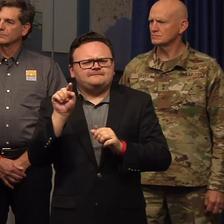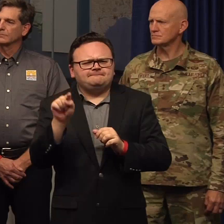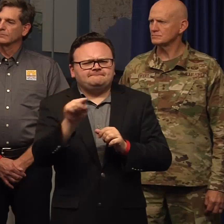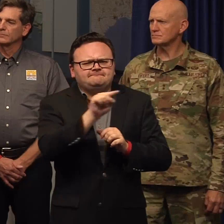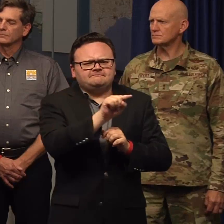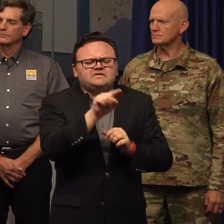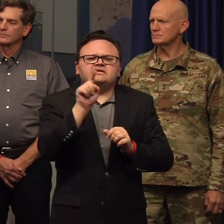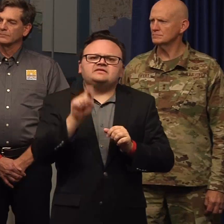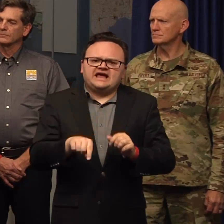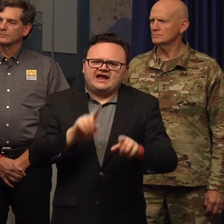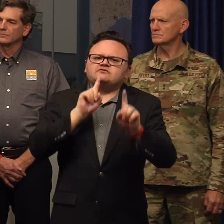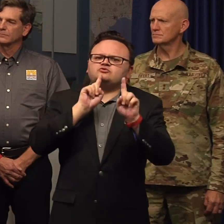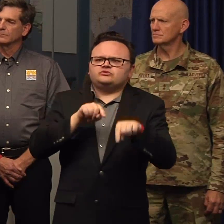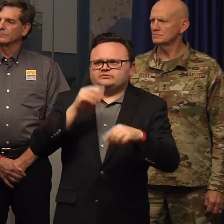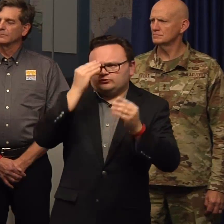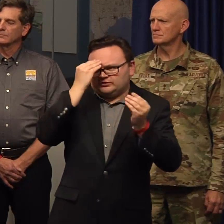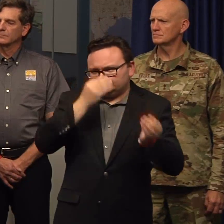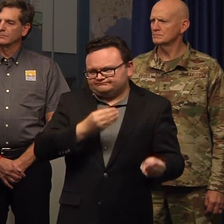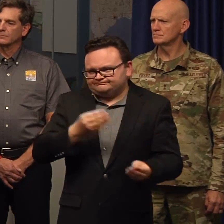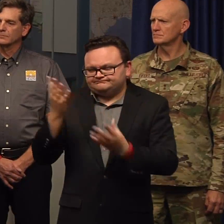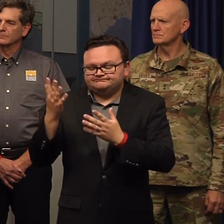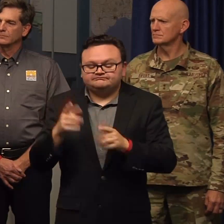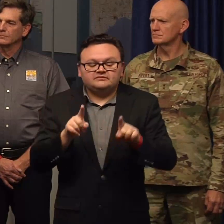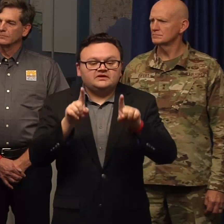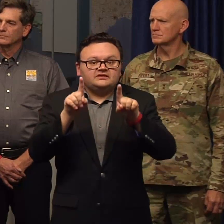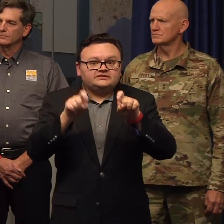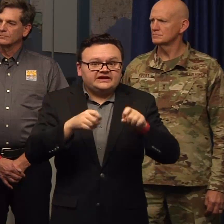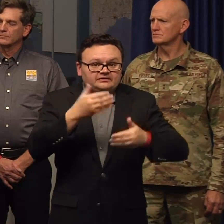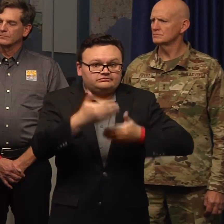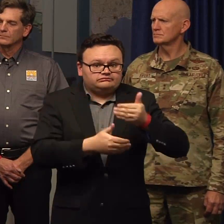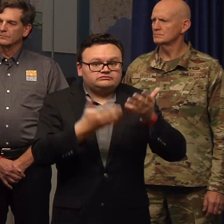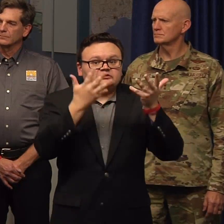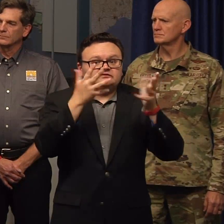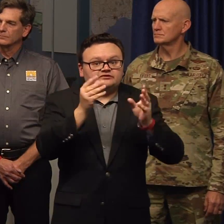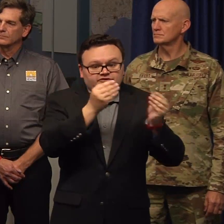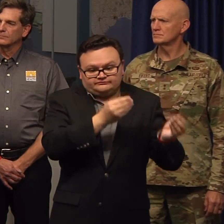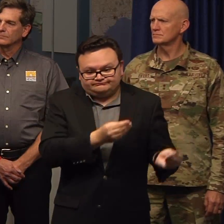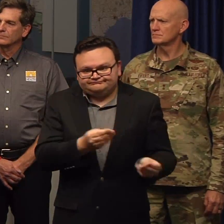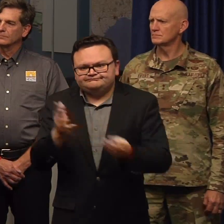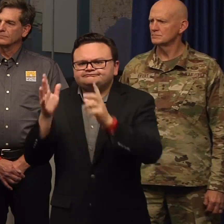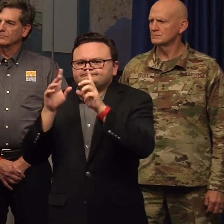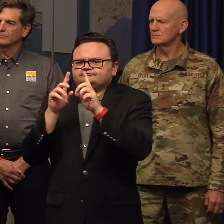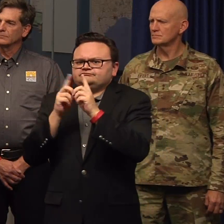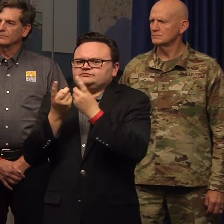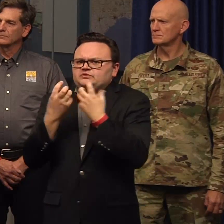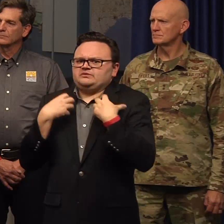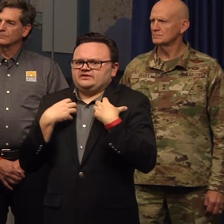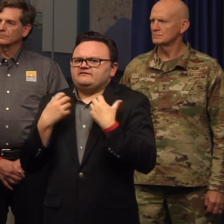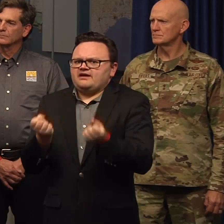QWEST, LAB CORE, THERE'S OTHER CERTIFIED LABS, THEY DO HAVE TO REPORT THE RESULTS BECAUSE THIS